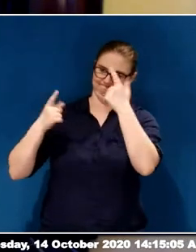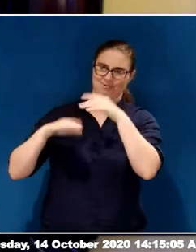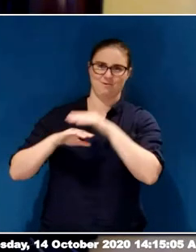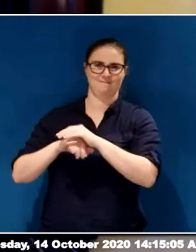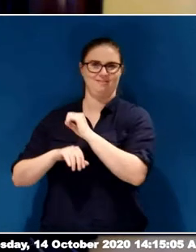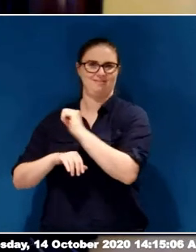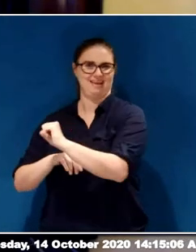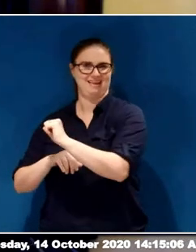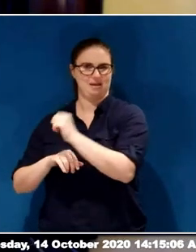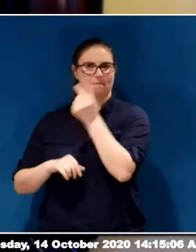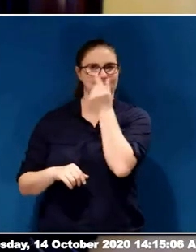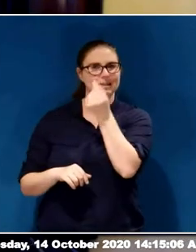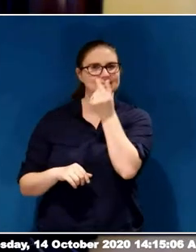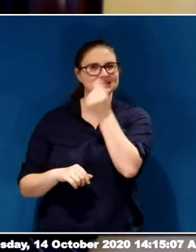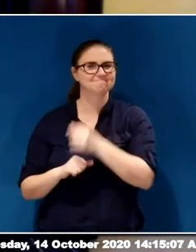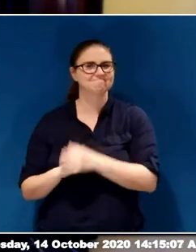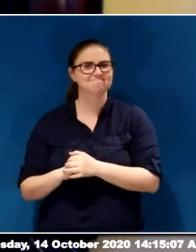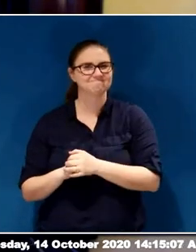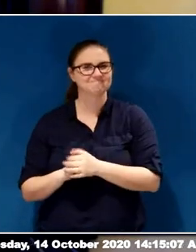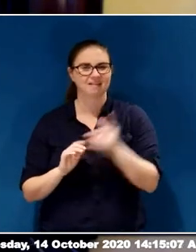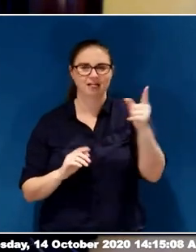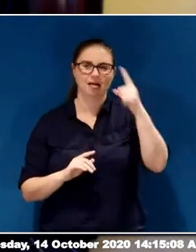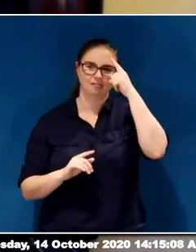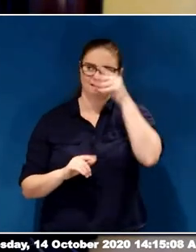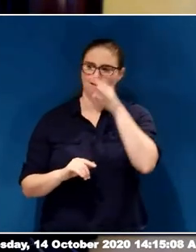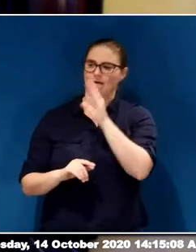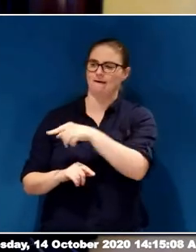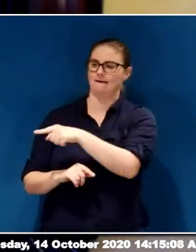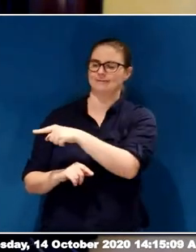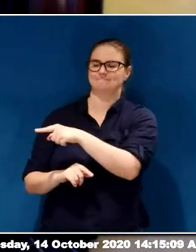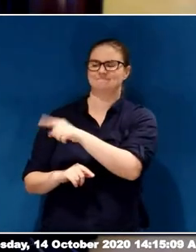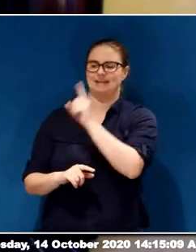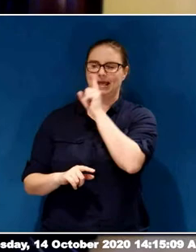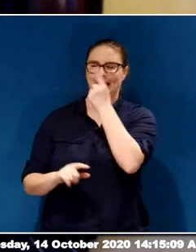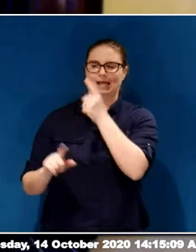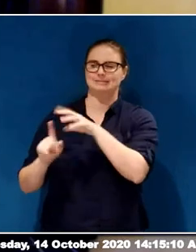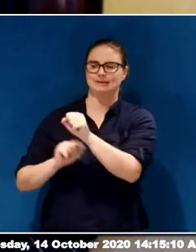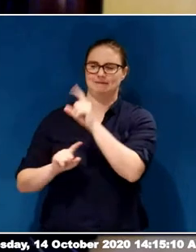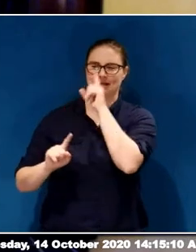The teachers that I have interacted with in my research saw themselves --- and I